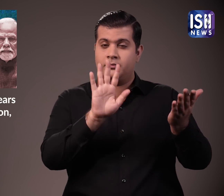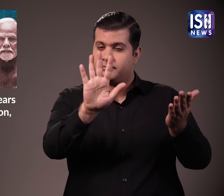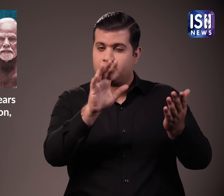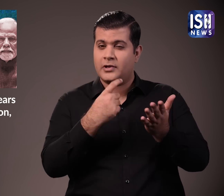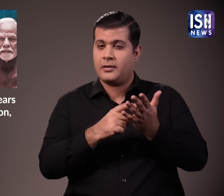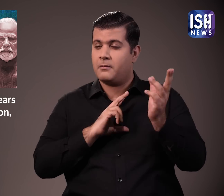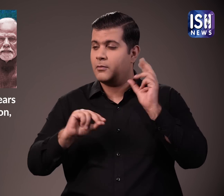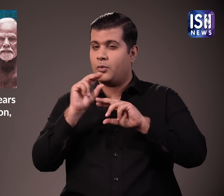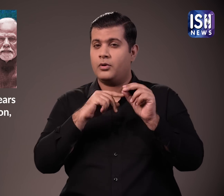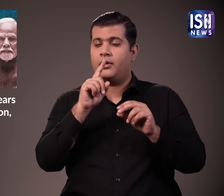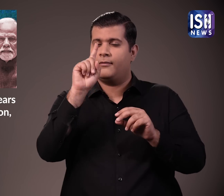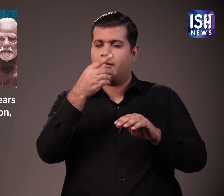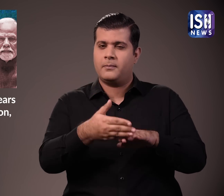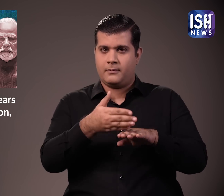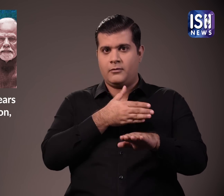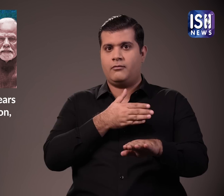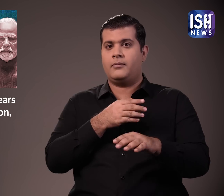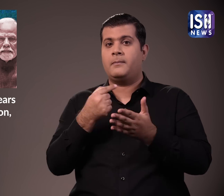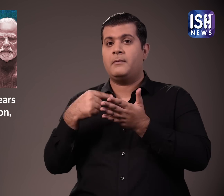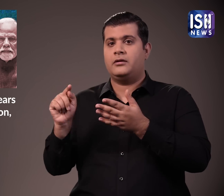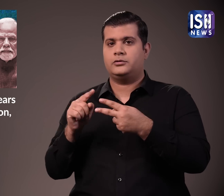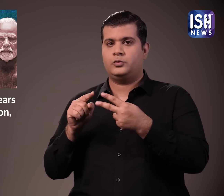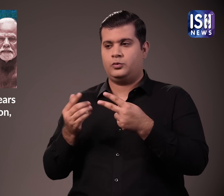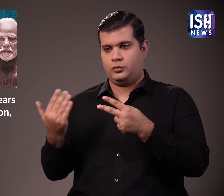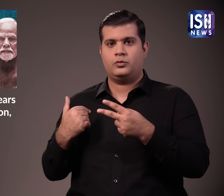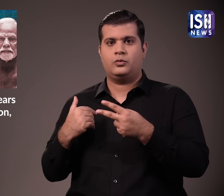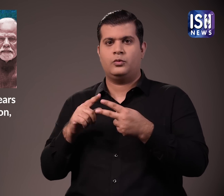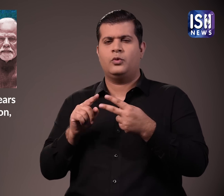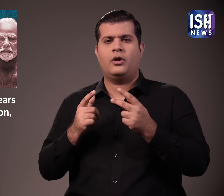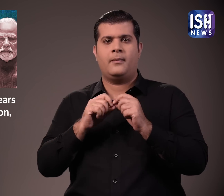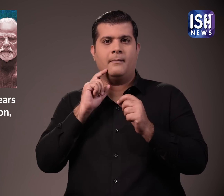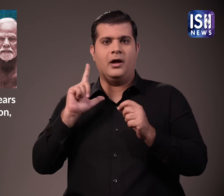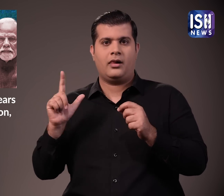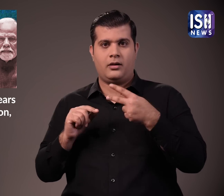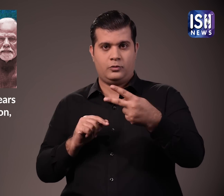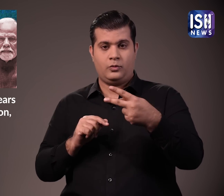According to reports, the Parliament will first have to clear 2 bills.